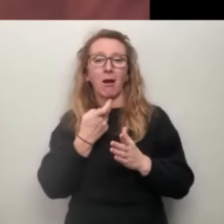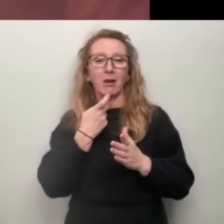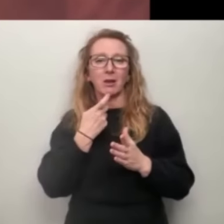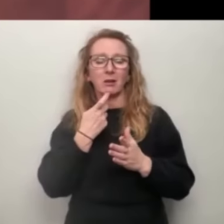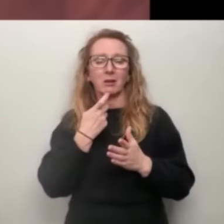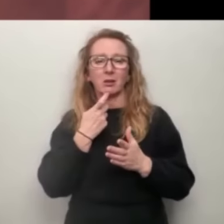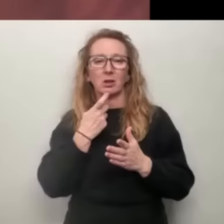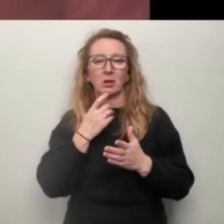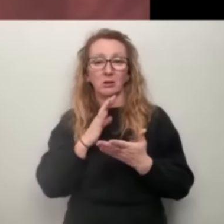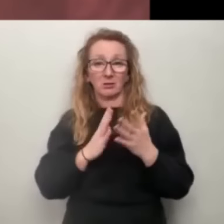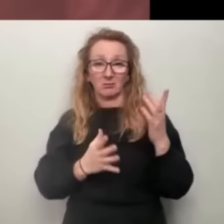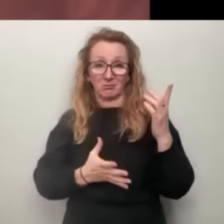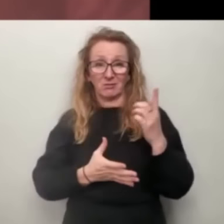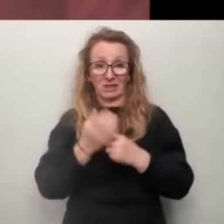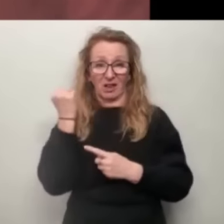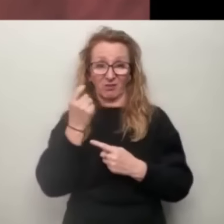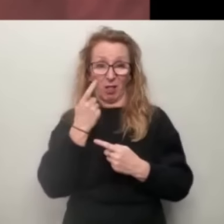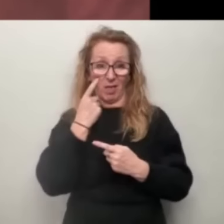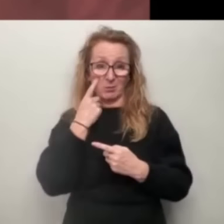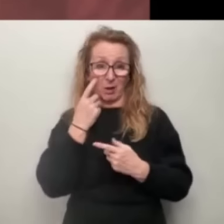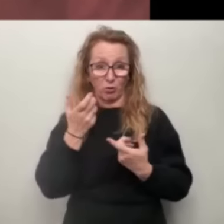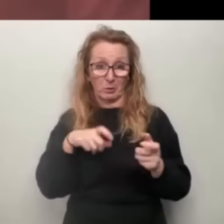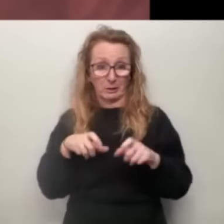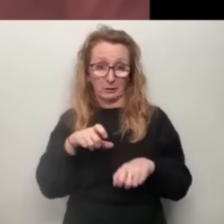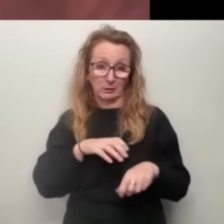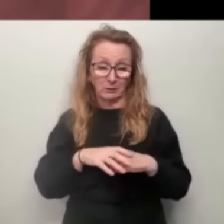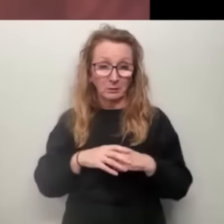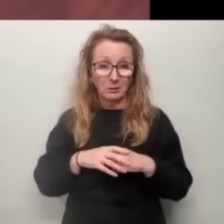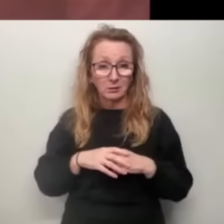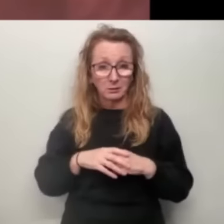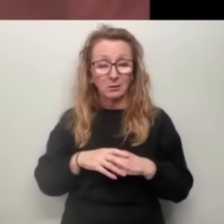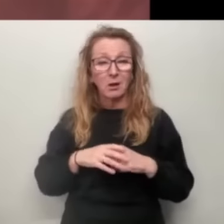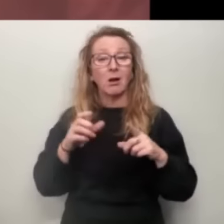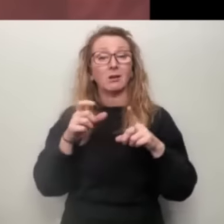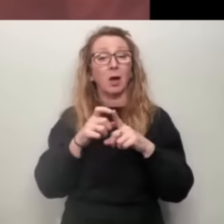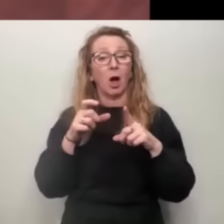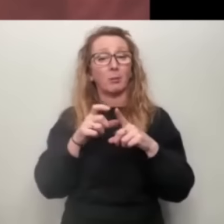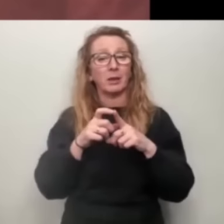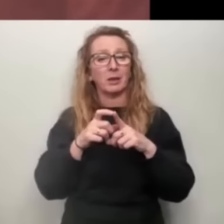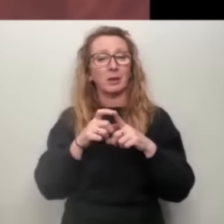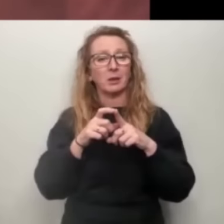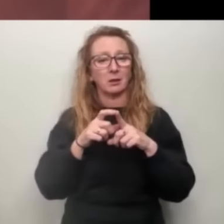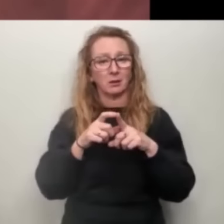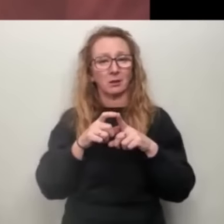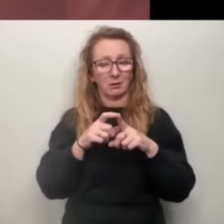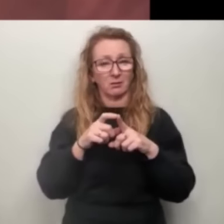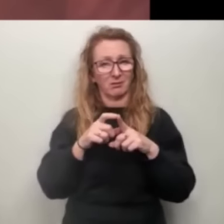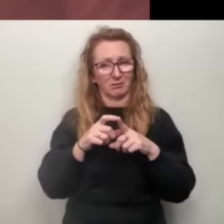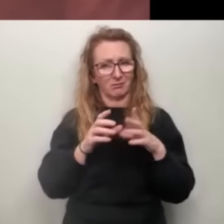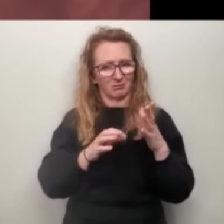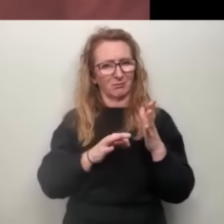a successful experiment. Darby however, fared much better while there were initial